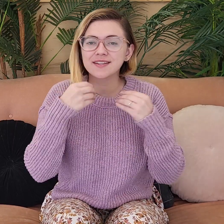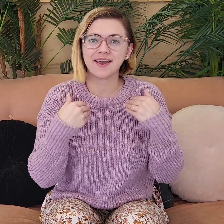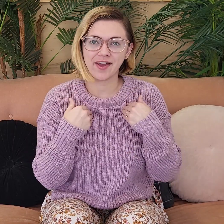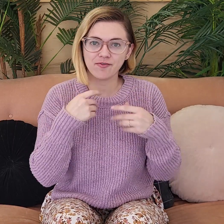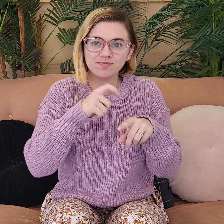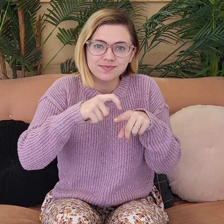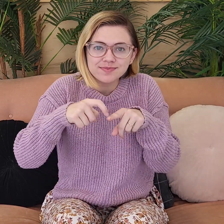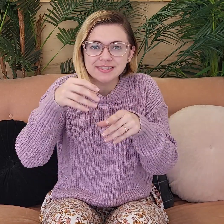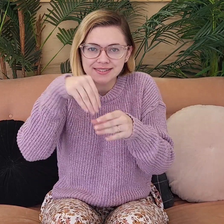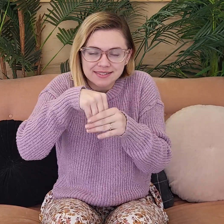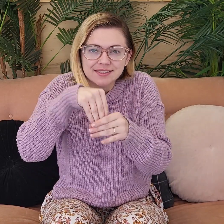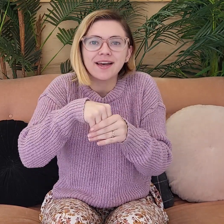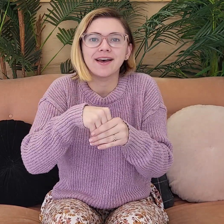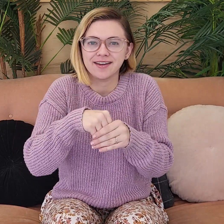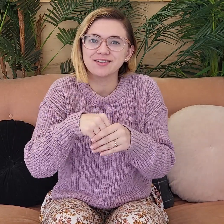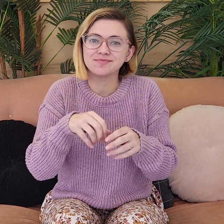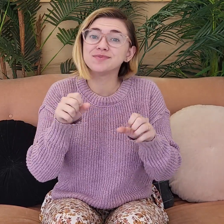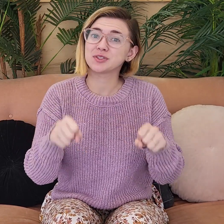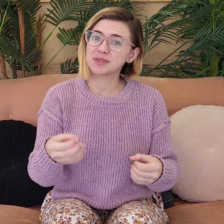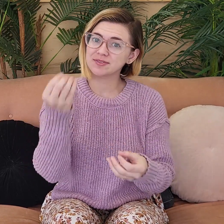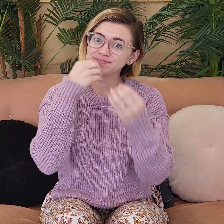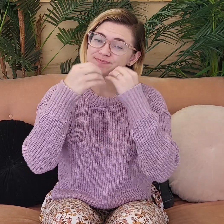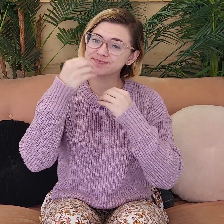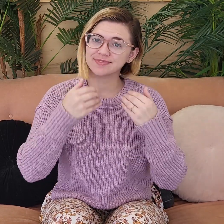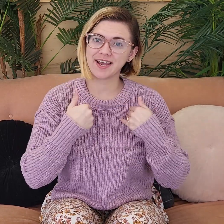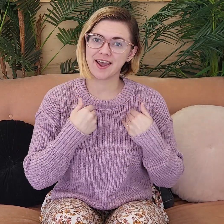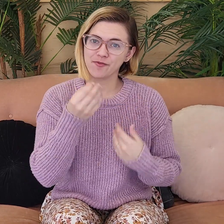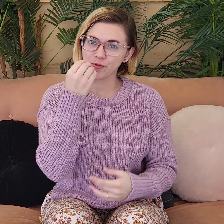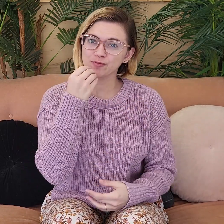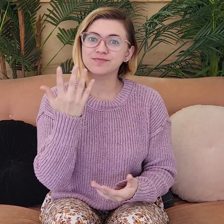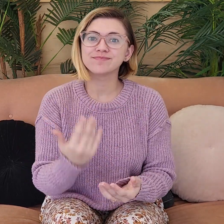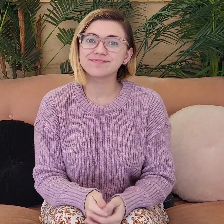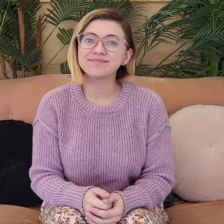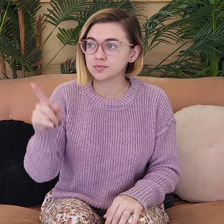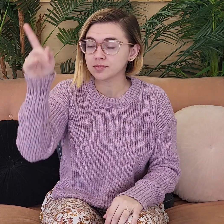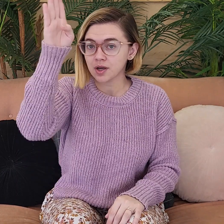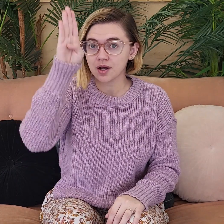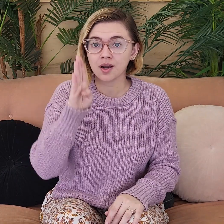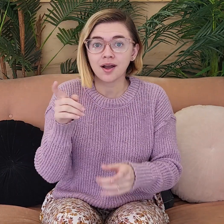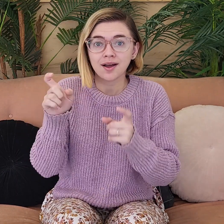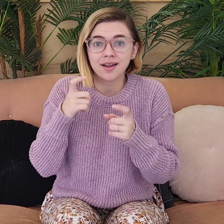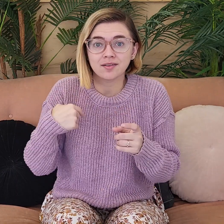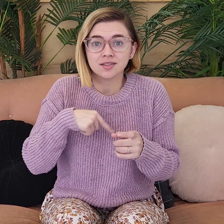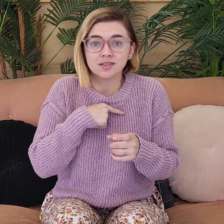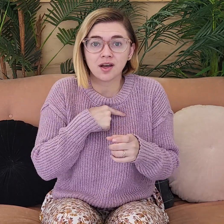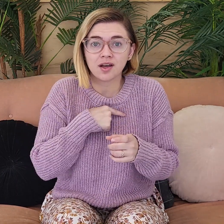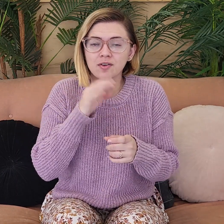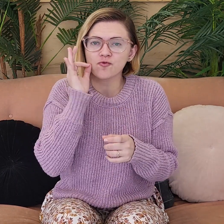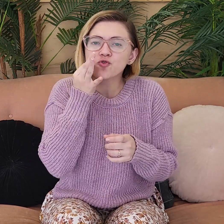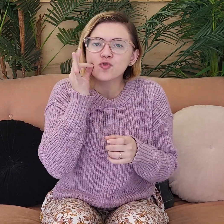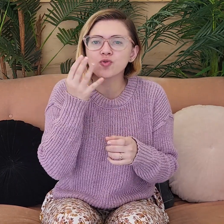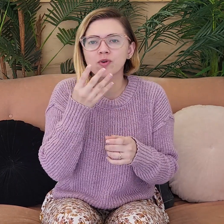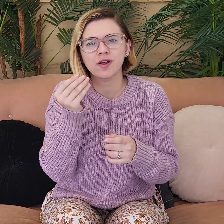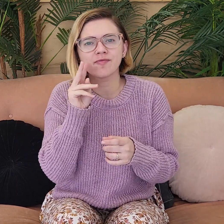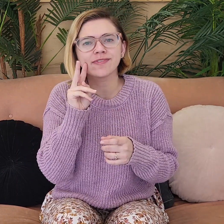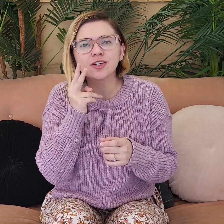that we are able to eat, that have seeds in them so that we can eat them and have food. And God then he gave us